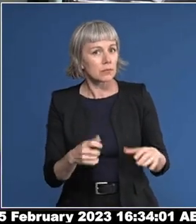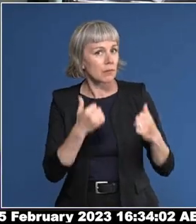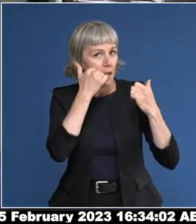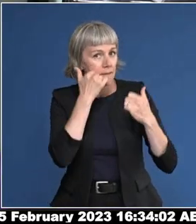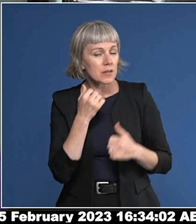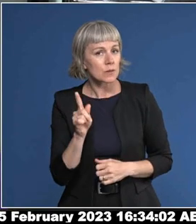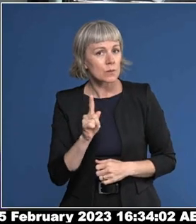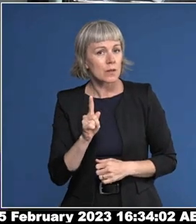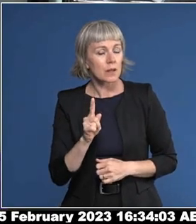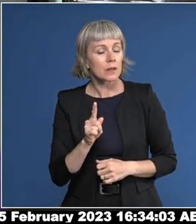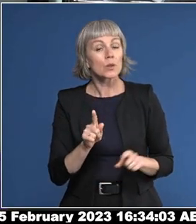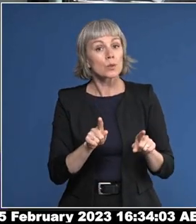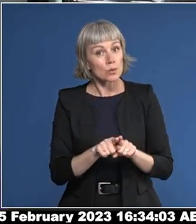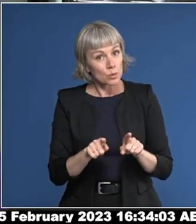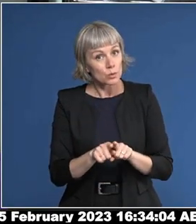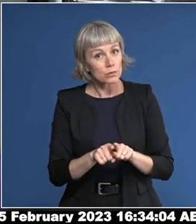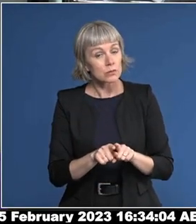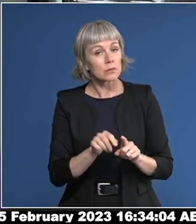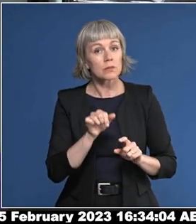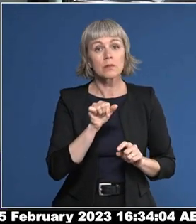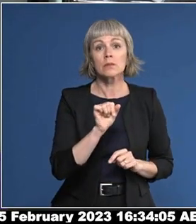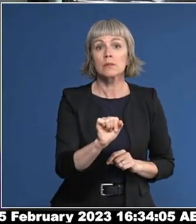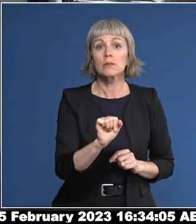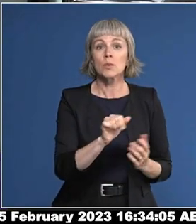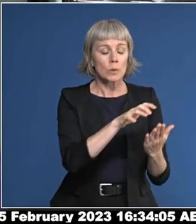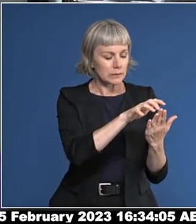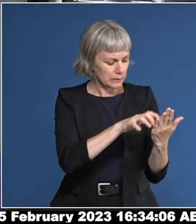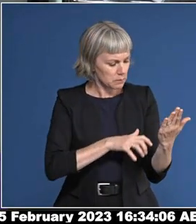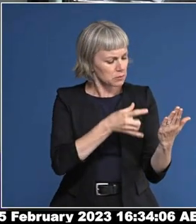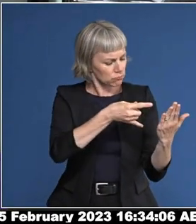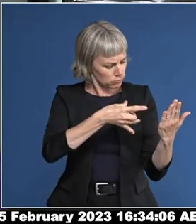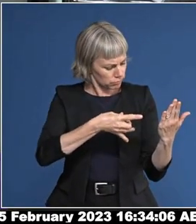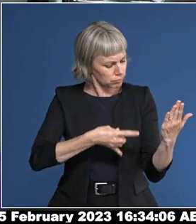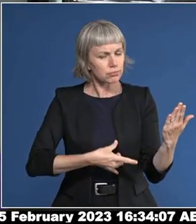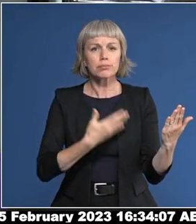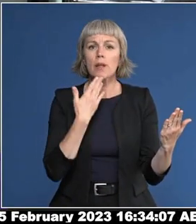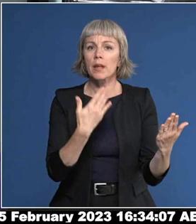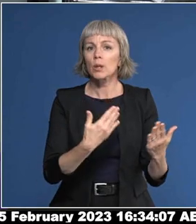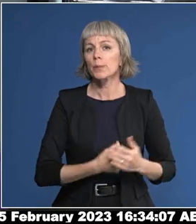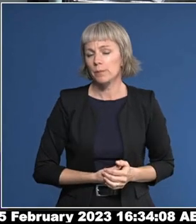you also for the detailed statement that you have provided. We are grateful for your assistance.